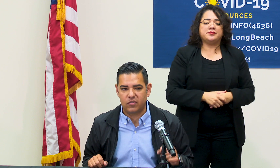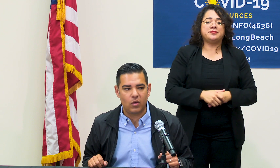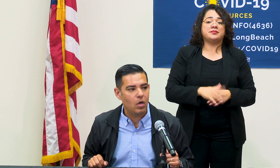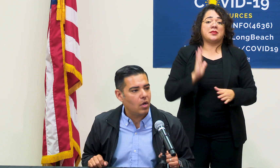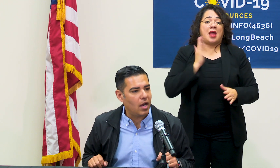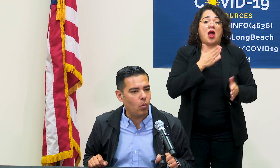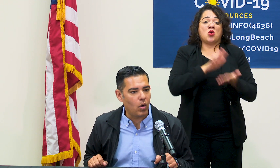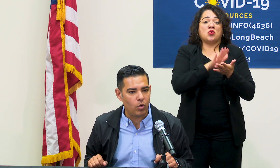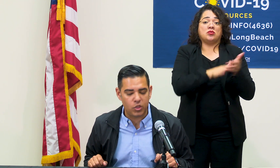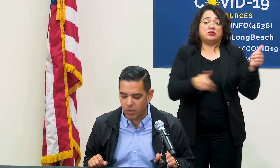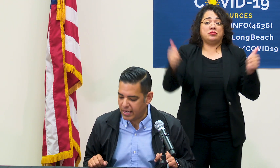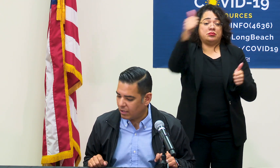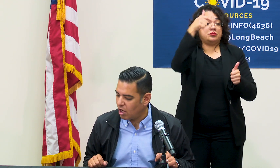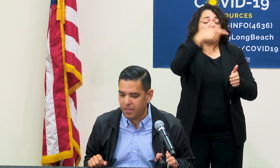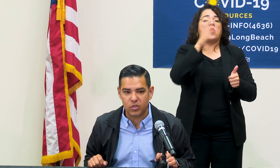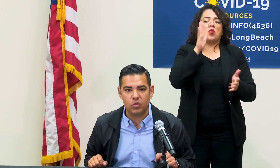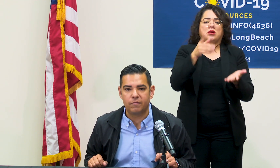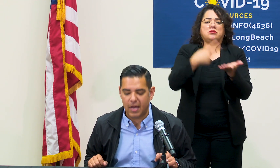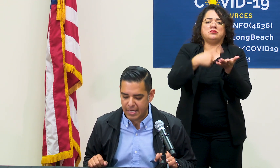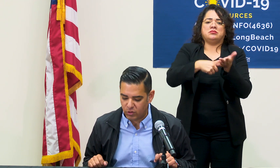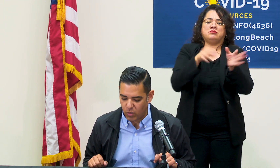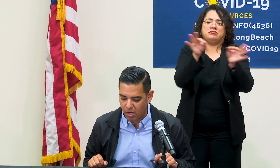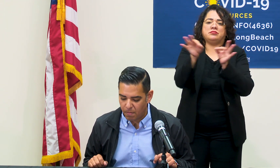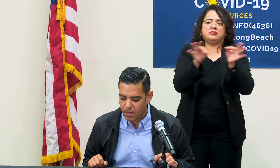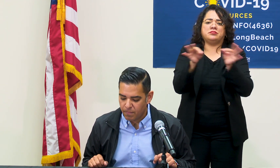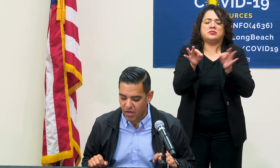what we're doing at Long Beach Unified as well